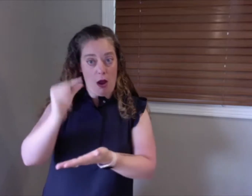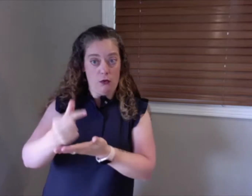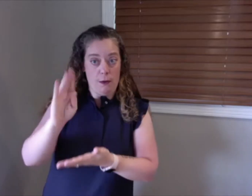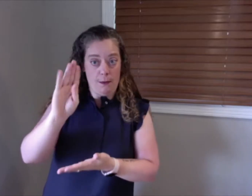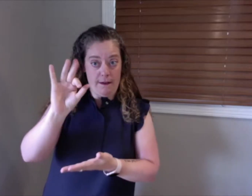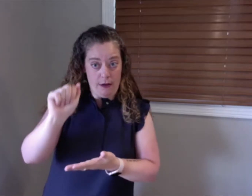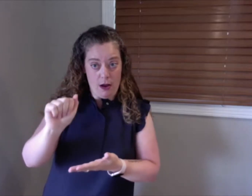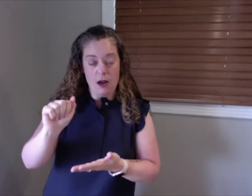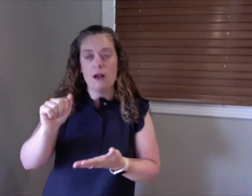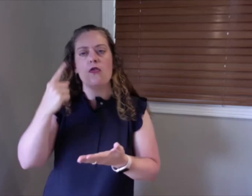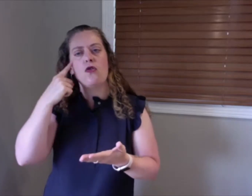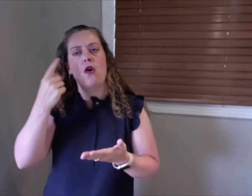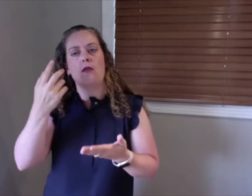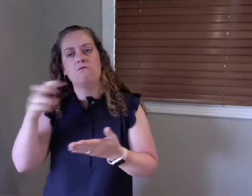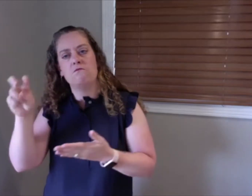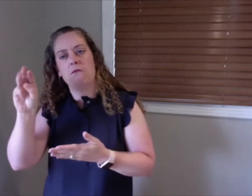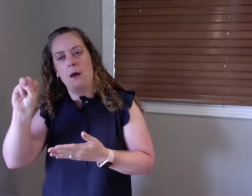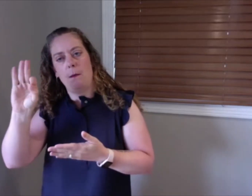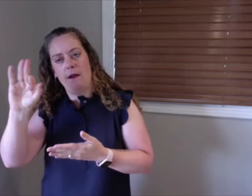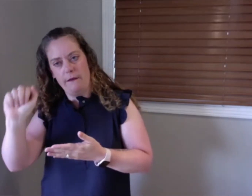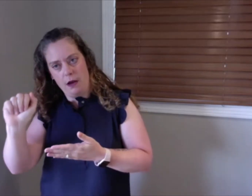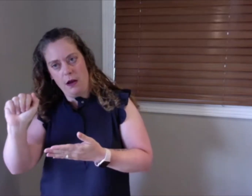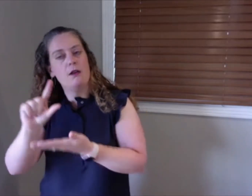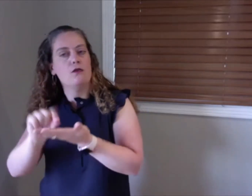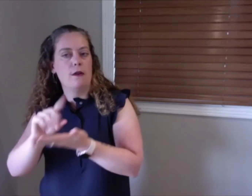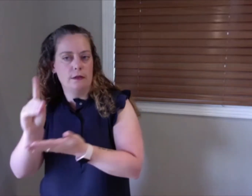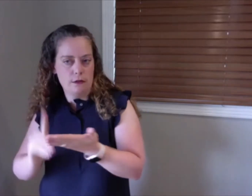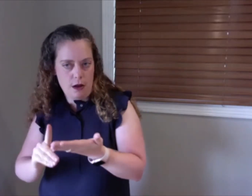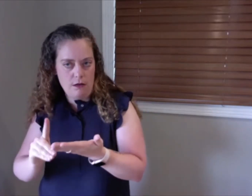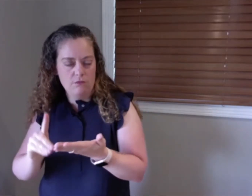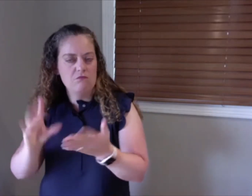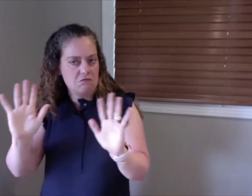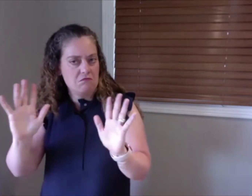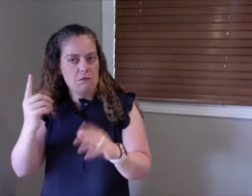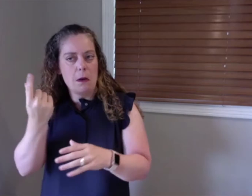so I thought that I would graduate with my BFA and continue on to